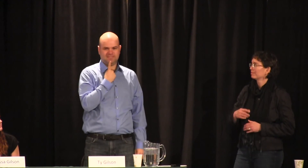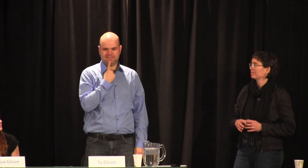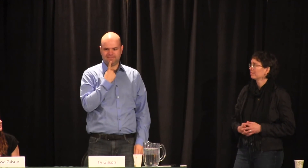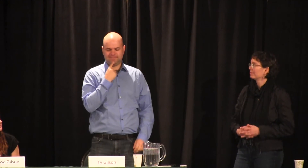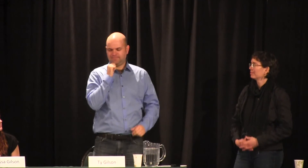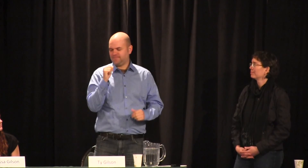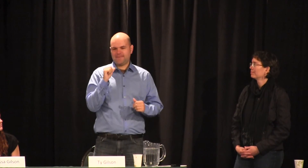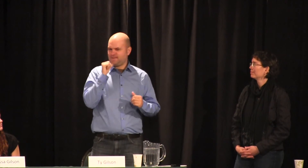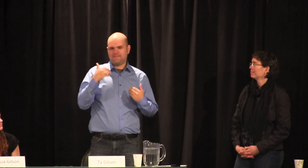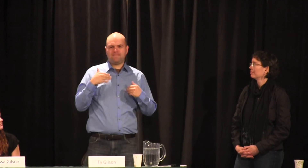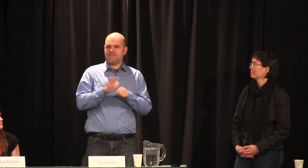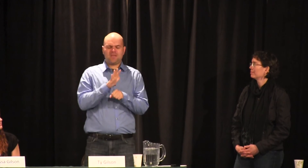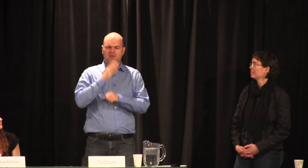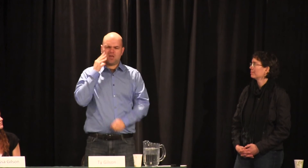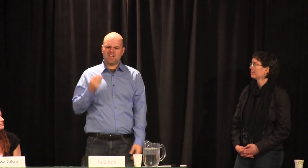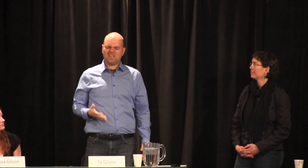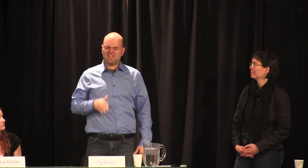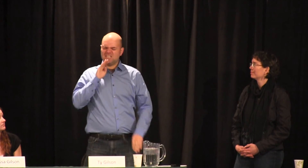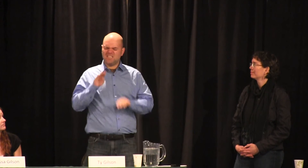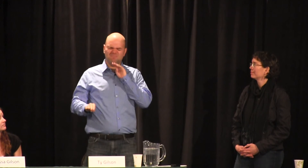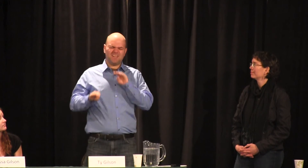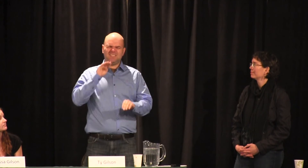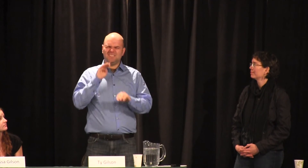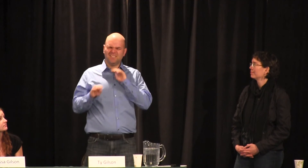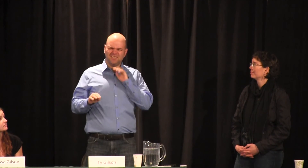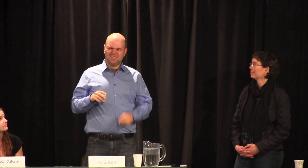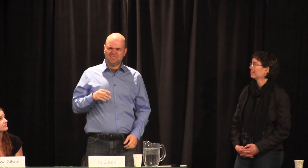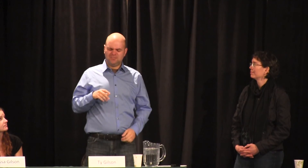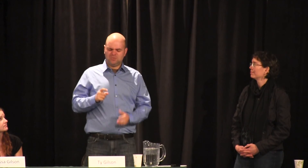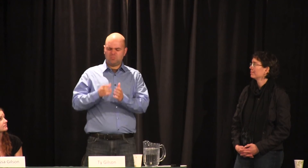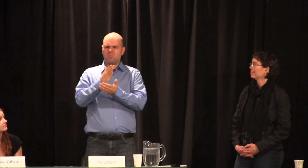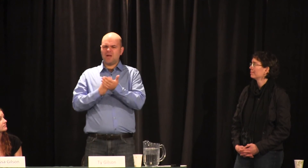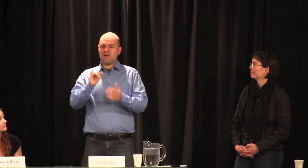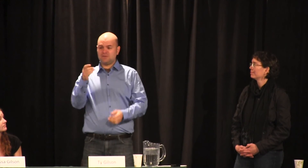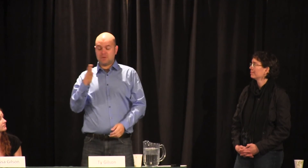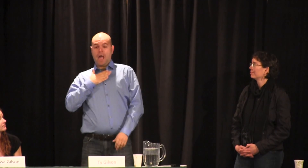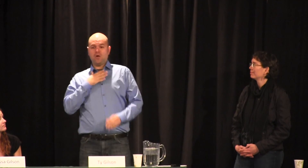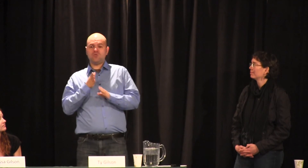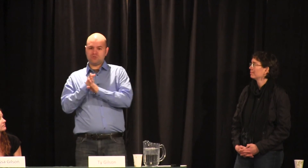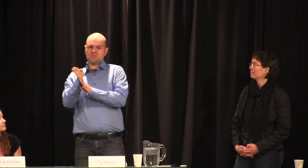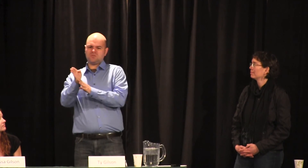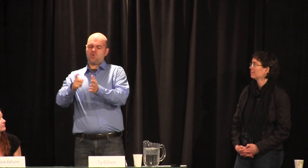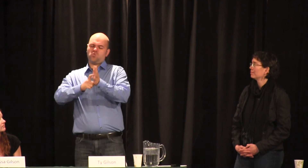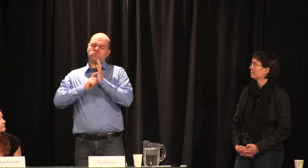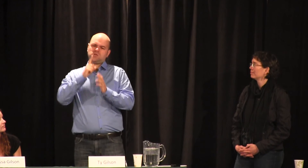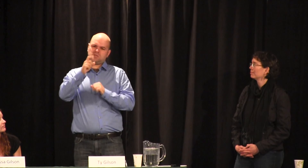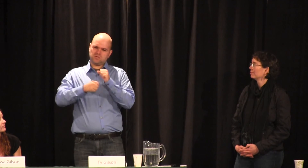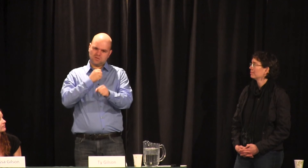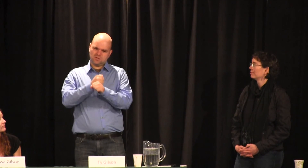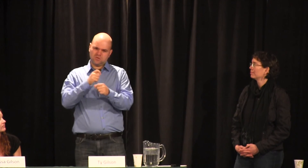like I said before, you know, because it was so frustrating not to have job experience. I had that.